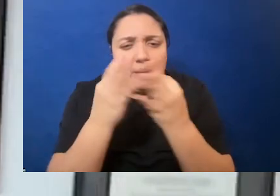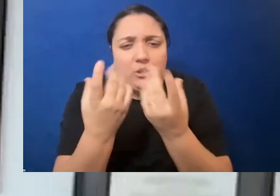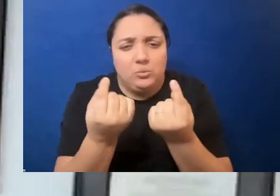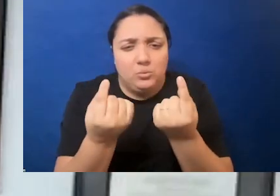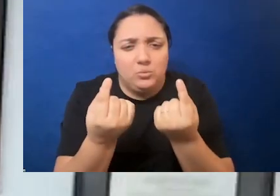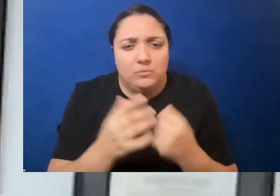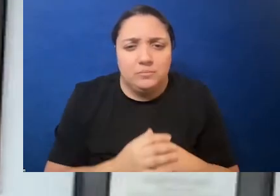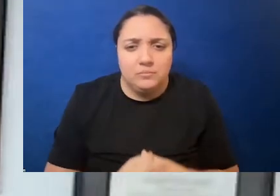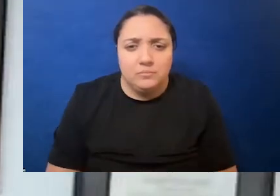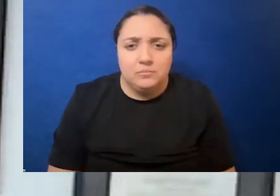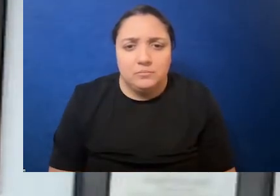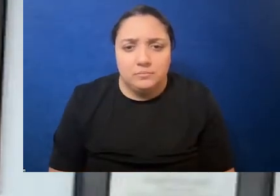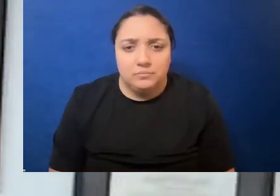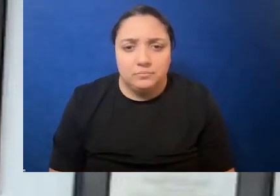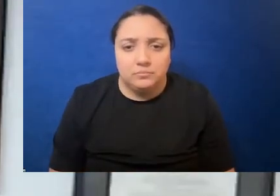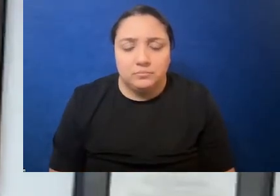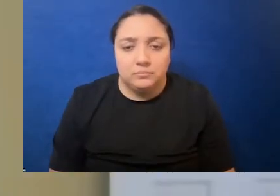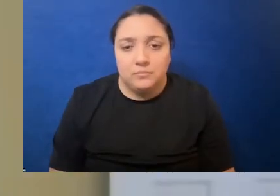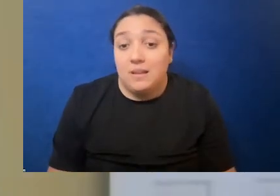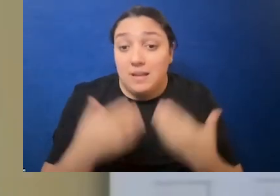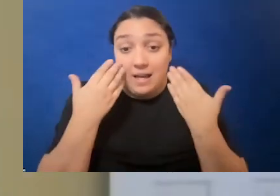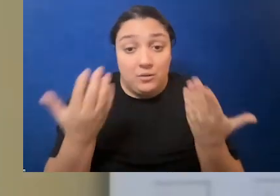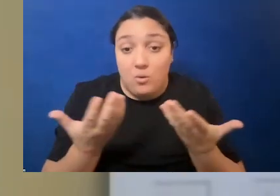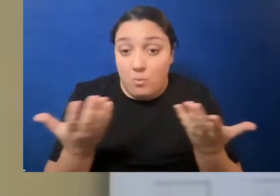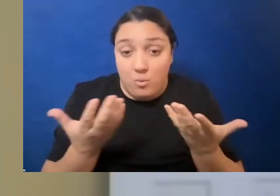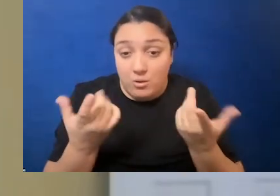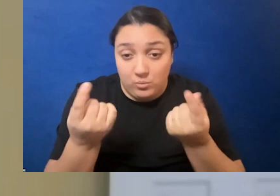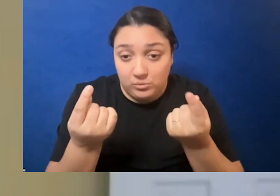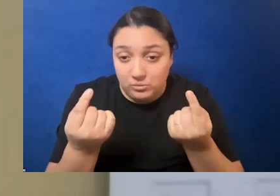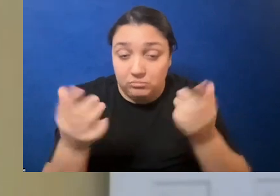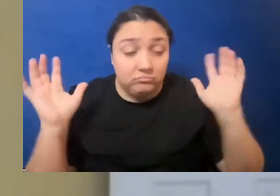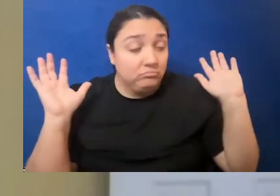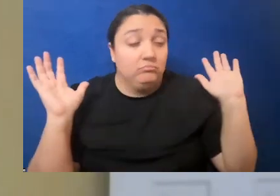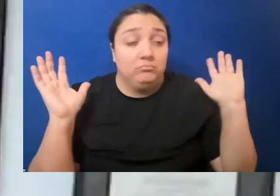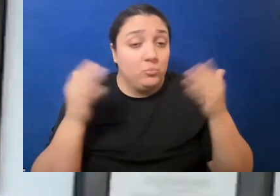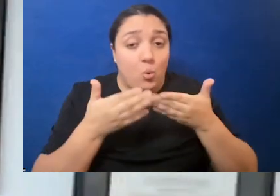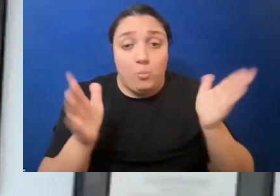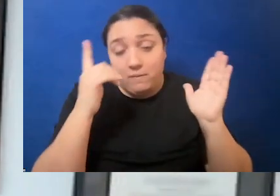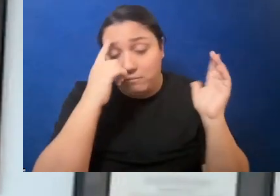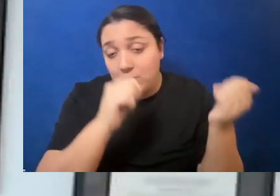I DON'T KNOW WHO YOU WANT TO ANSWER. THEY ARE OPEN TO EVERYONE.